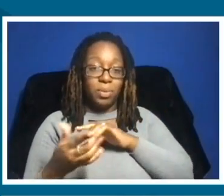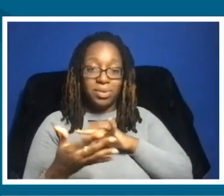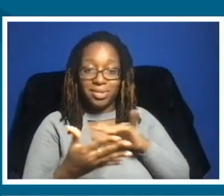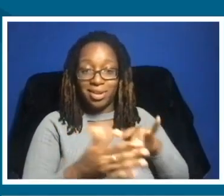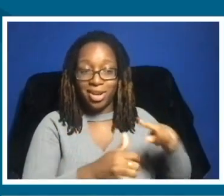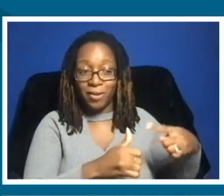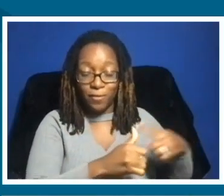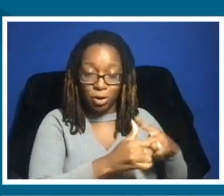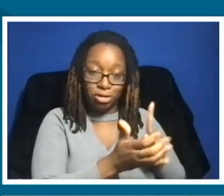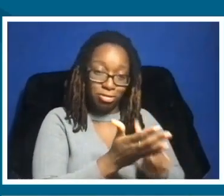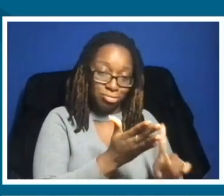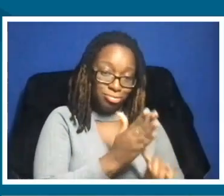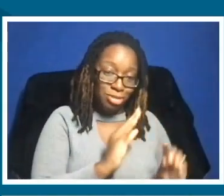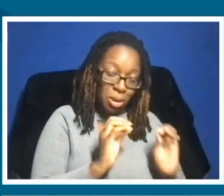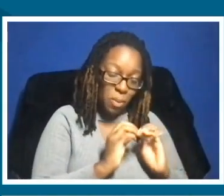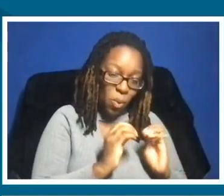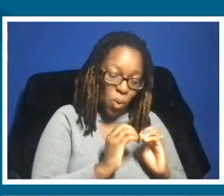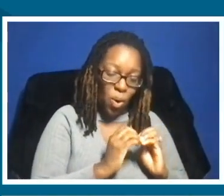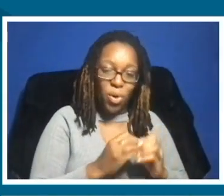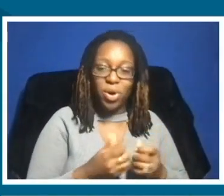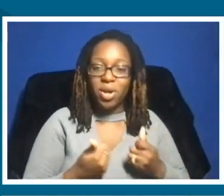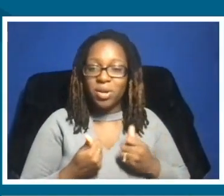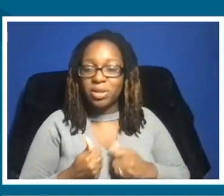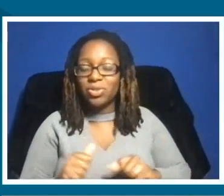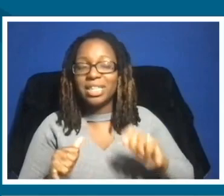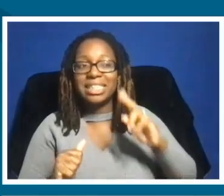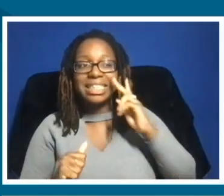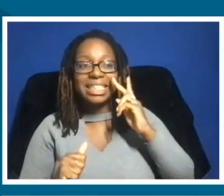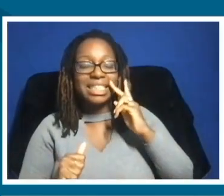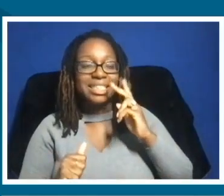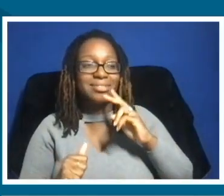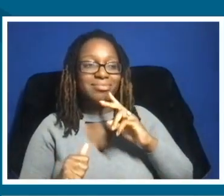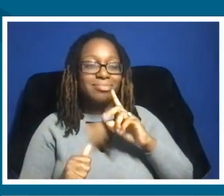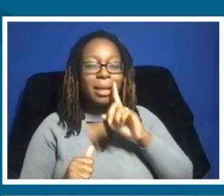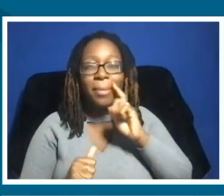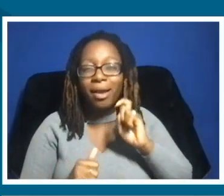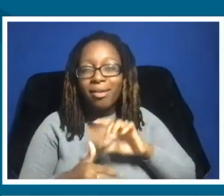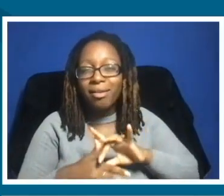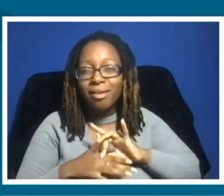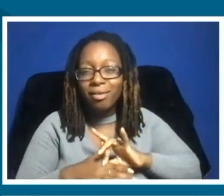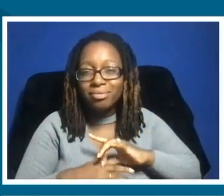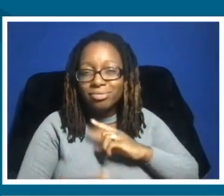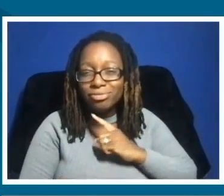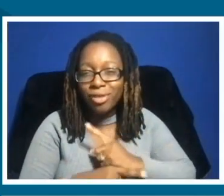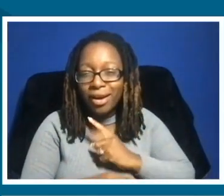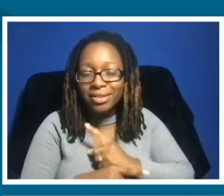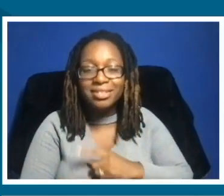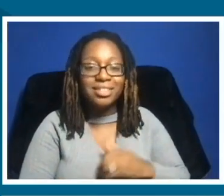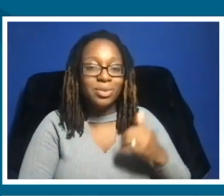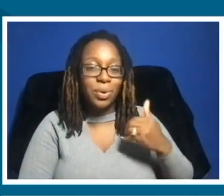we're looking at um you know because context right so we've